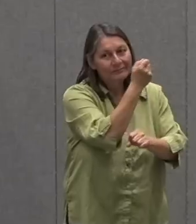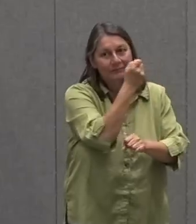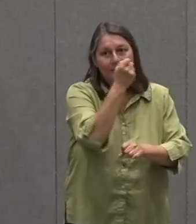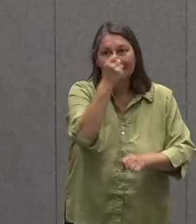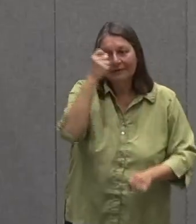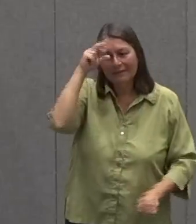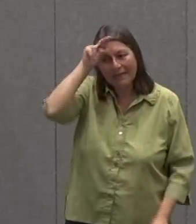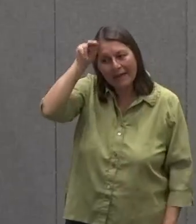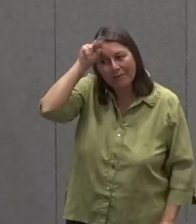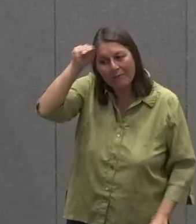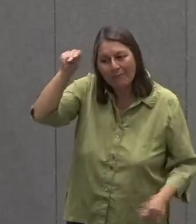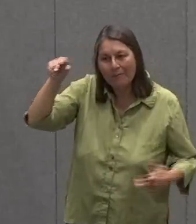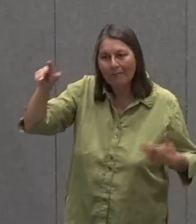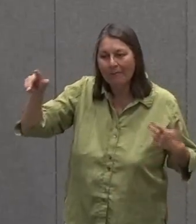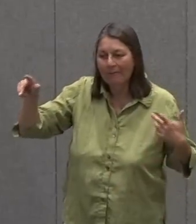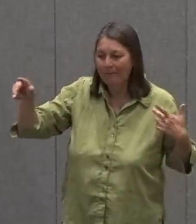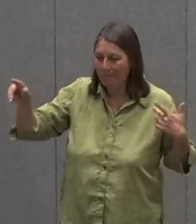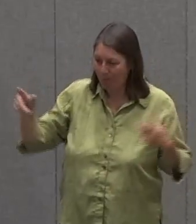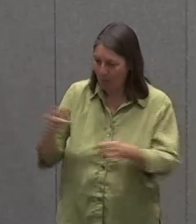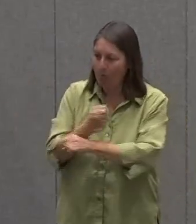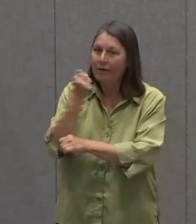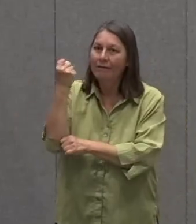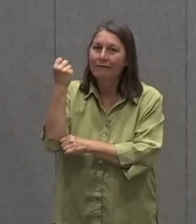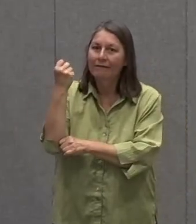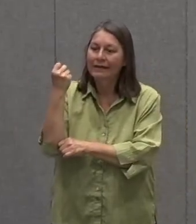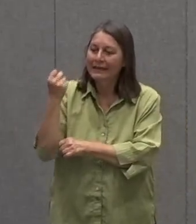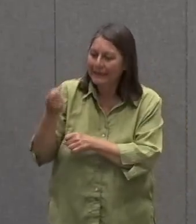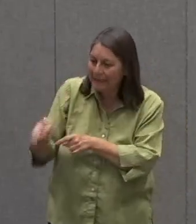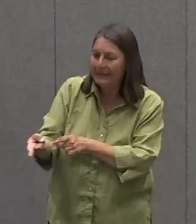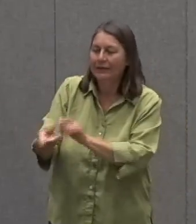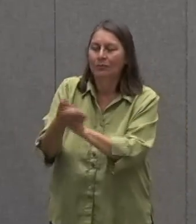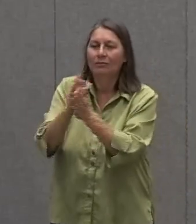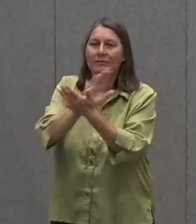"The antelope has won the contest. "He shall be king."